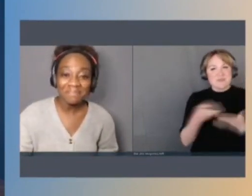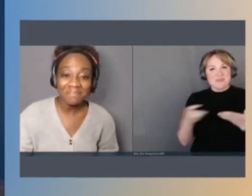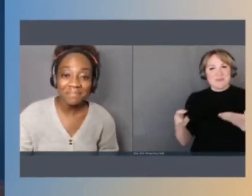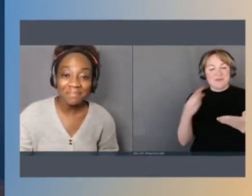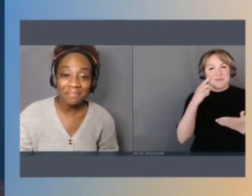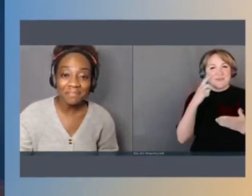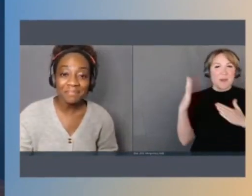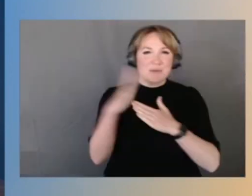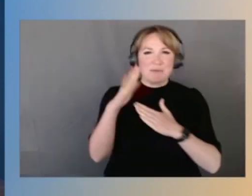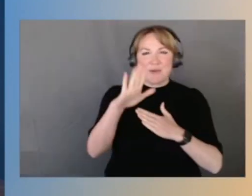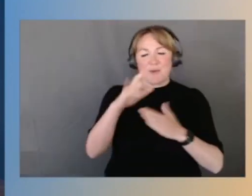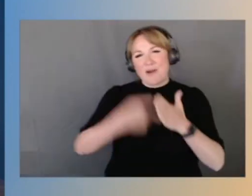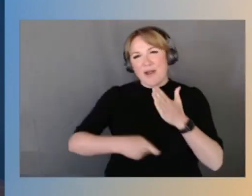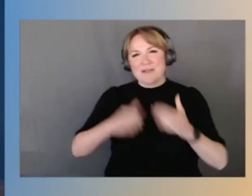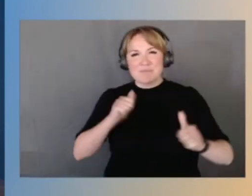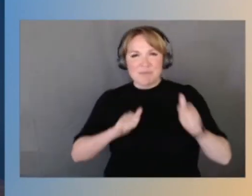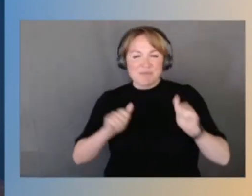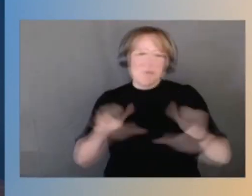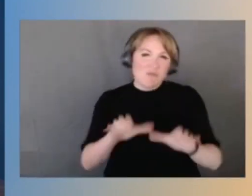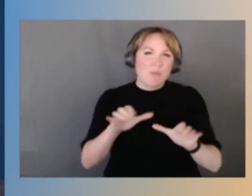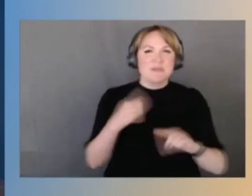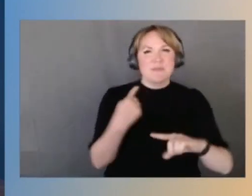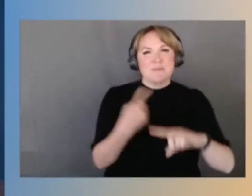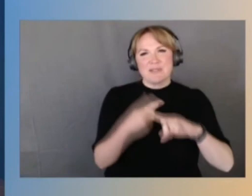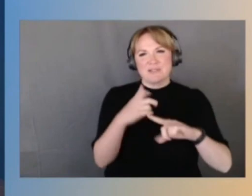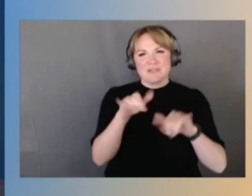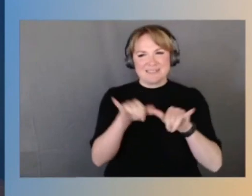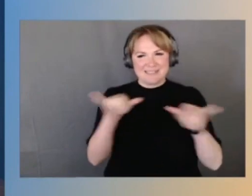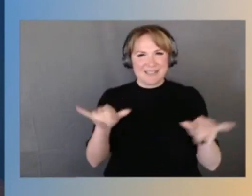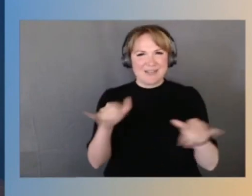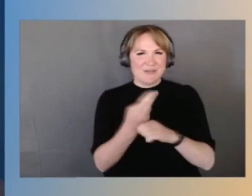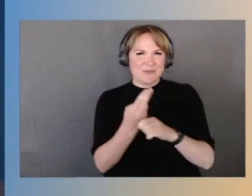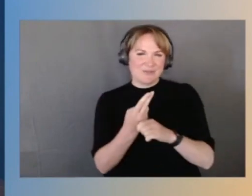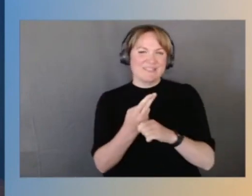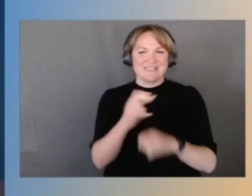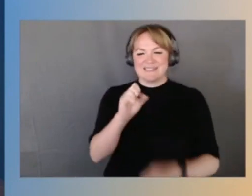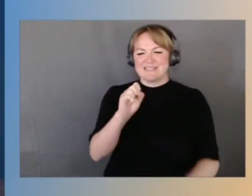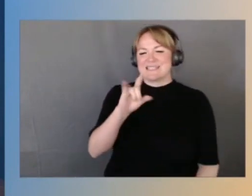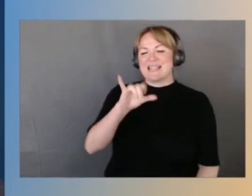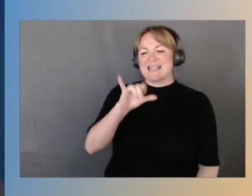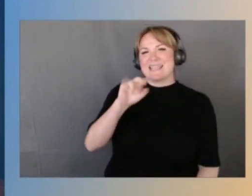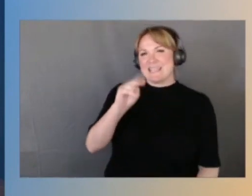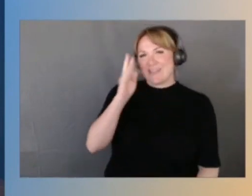and great scale using our Silicon innovation. So, check it out. That's awesome.